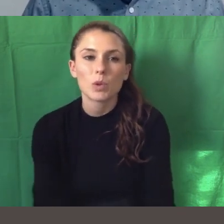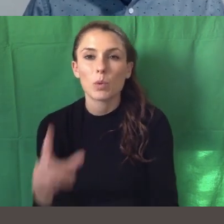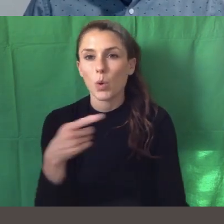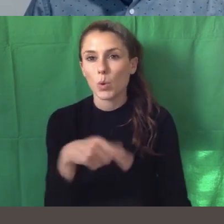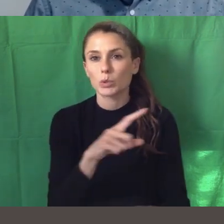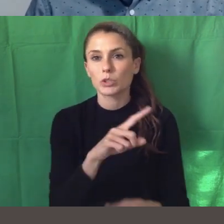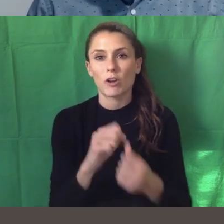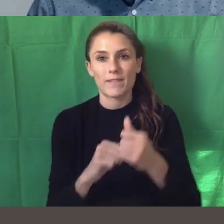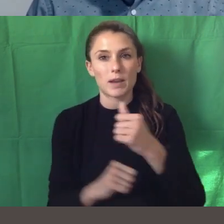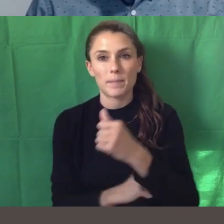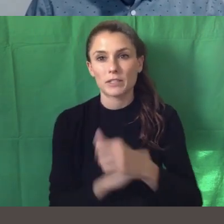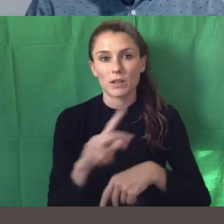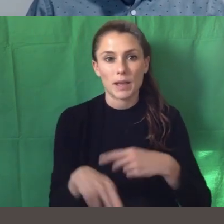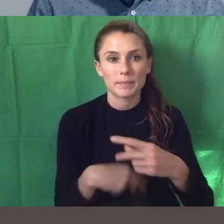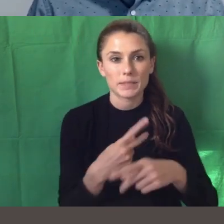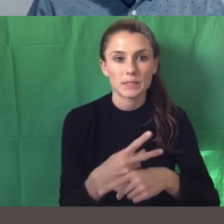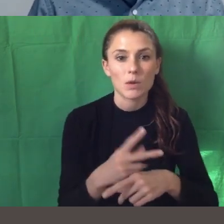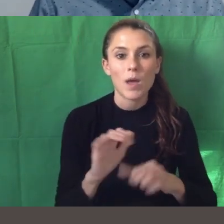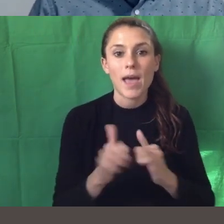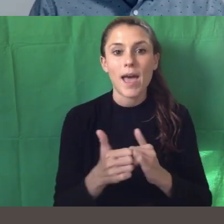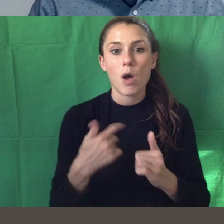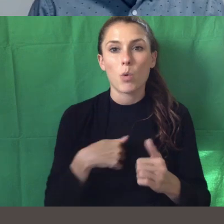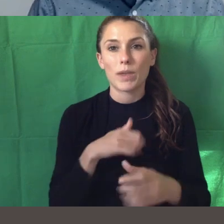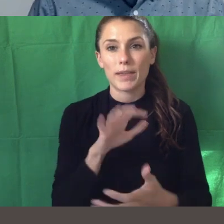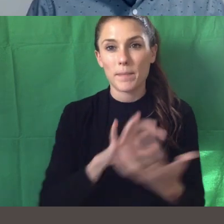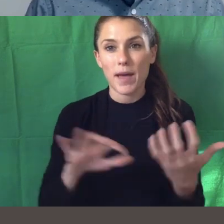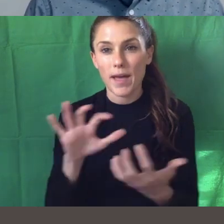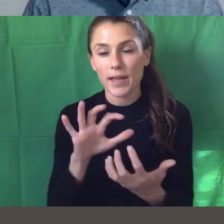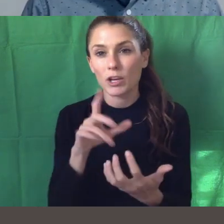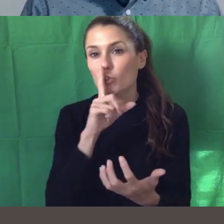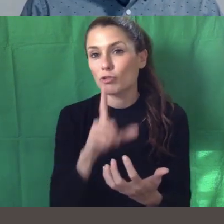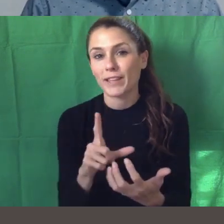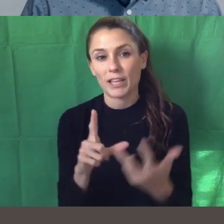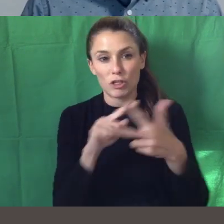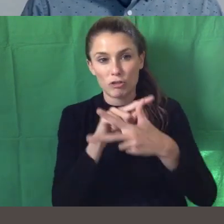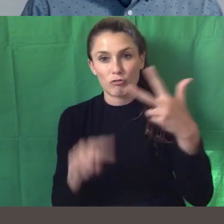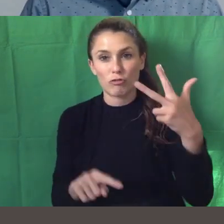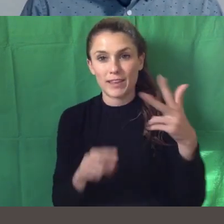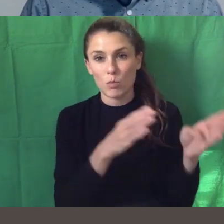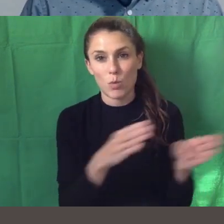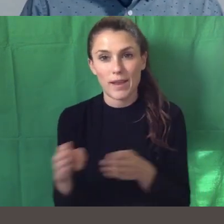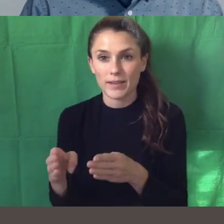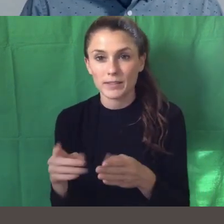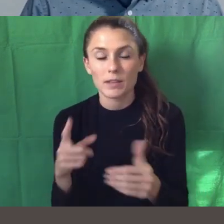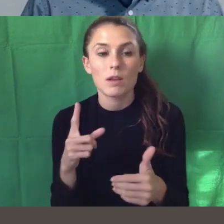So those are fundamental types. How can we combine them? Pretty much in these three simple ways.